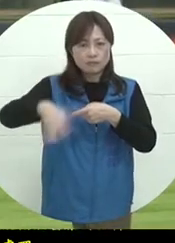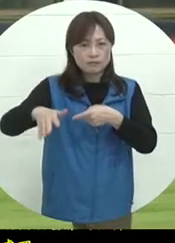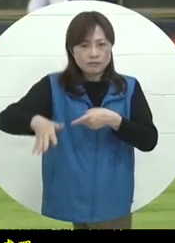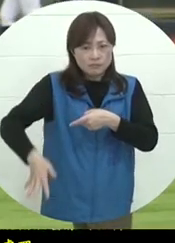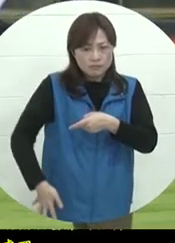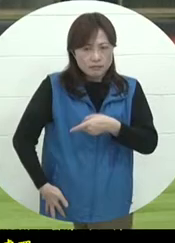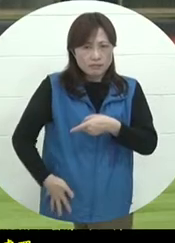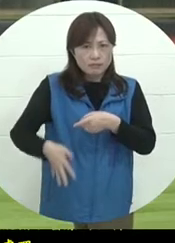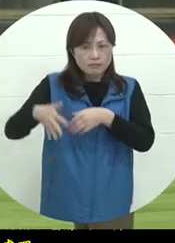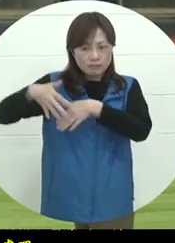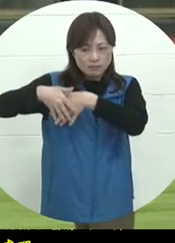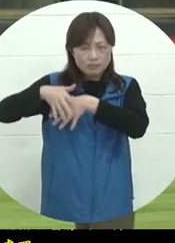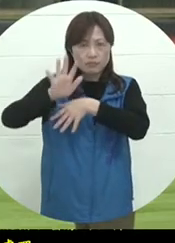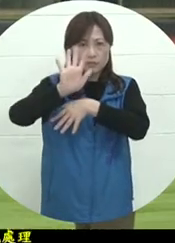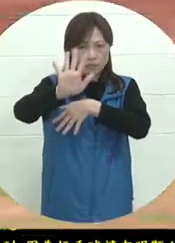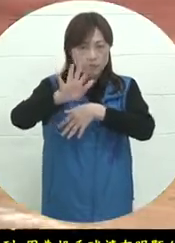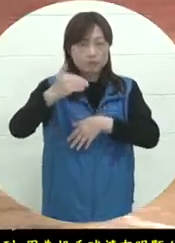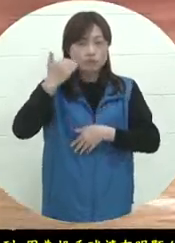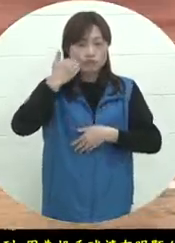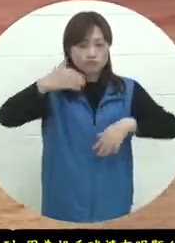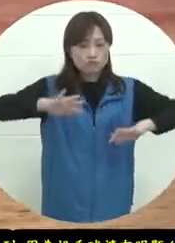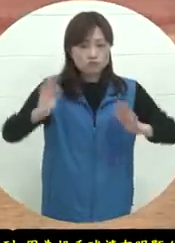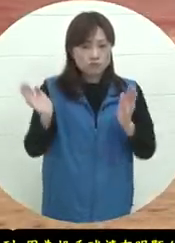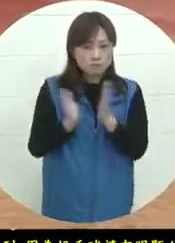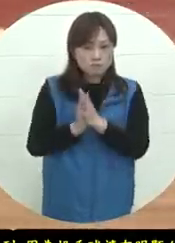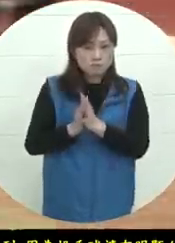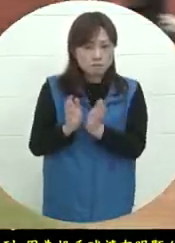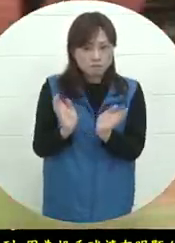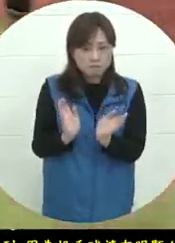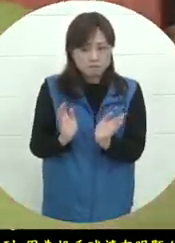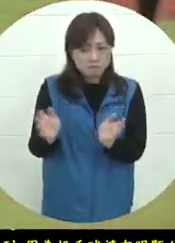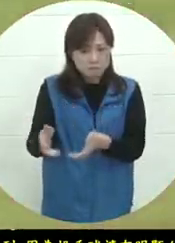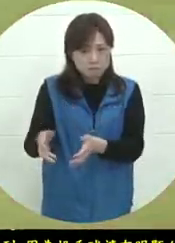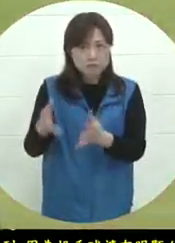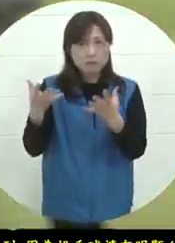If there’s no way to deal with it right away, you might have to change the tube directly